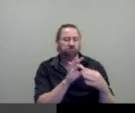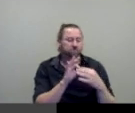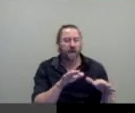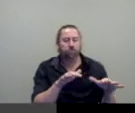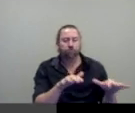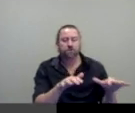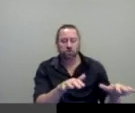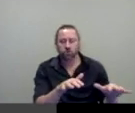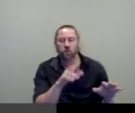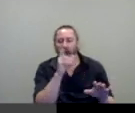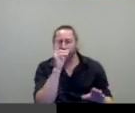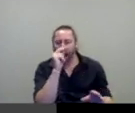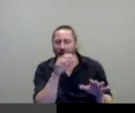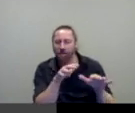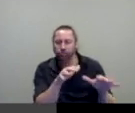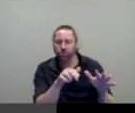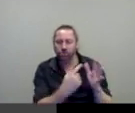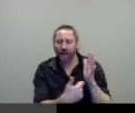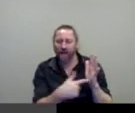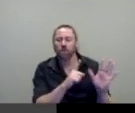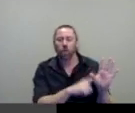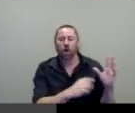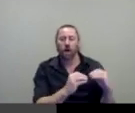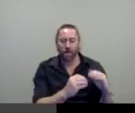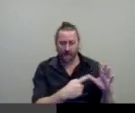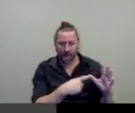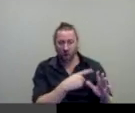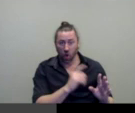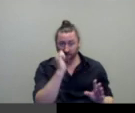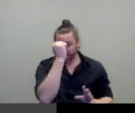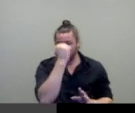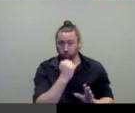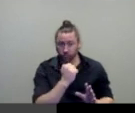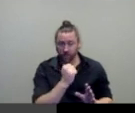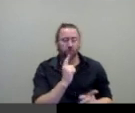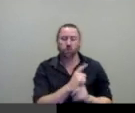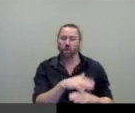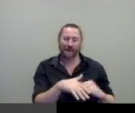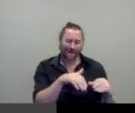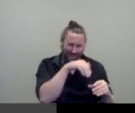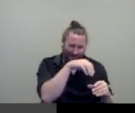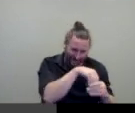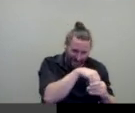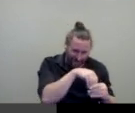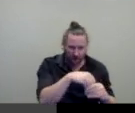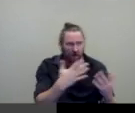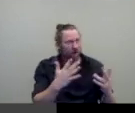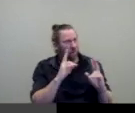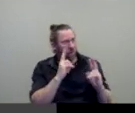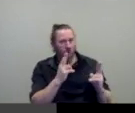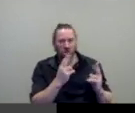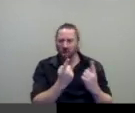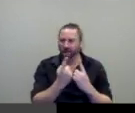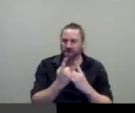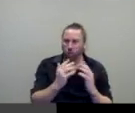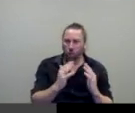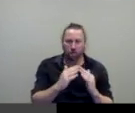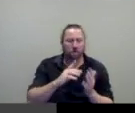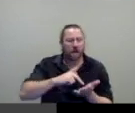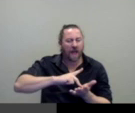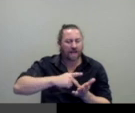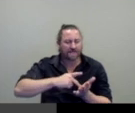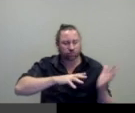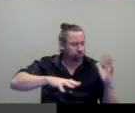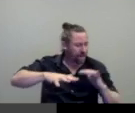YBAs her sculptures transform the interiors of domestic objects and architectural spaces into